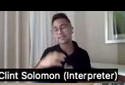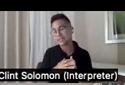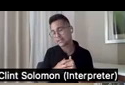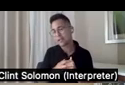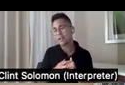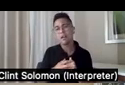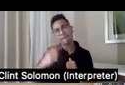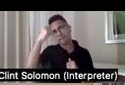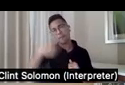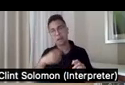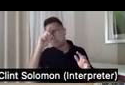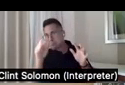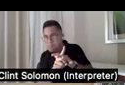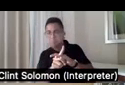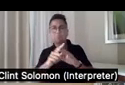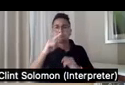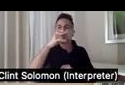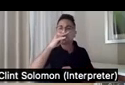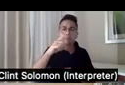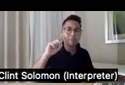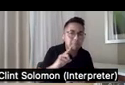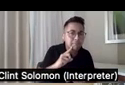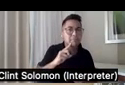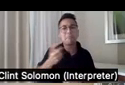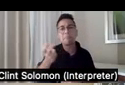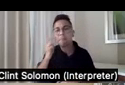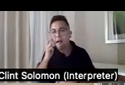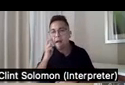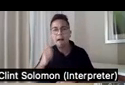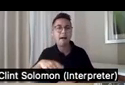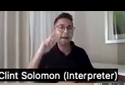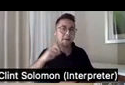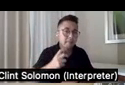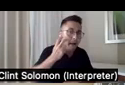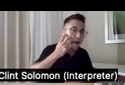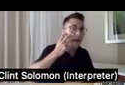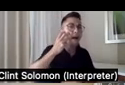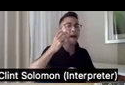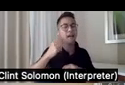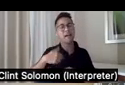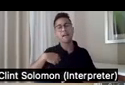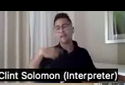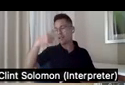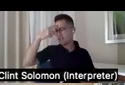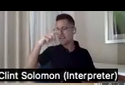are deaf the kids who are blind the kids who are deafblind and i think about how our distant senses